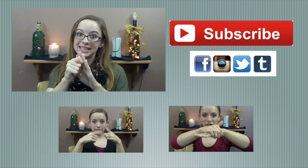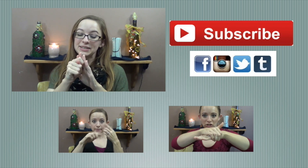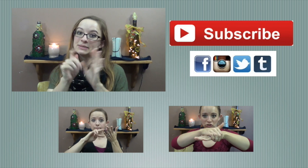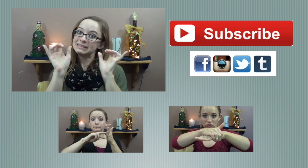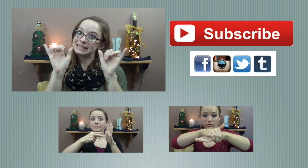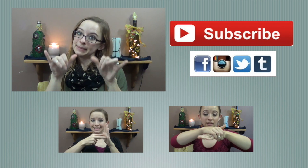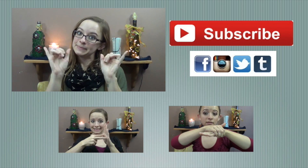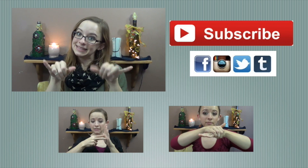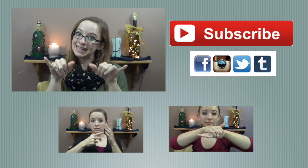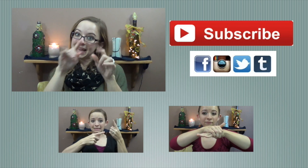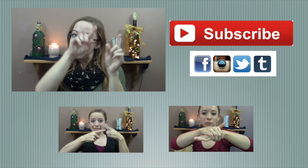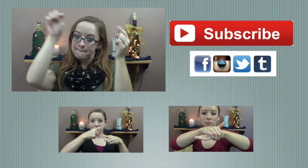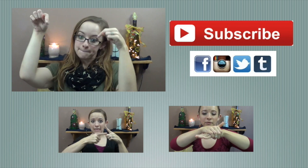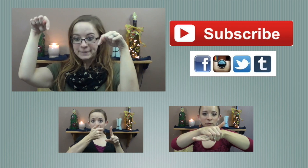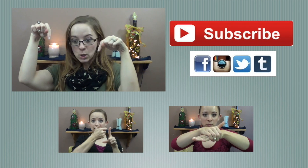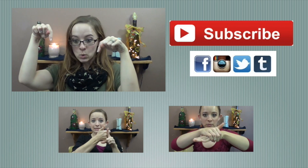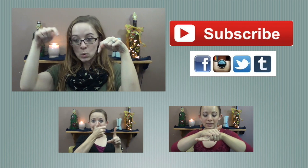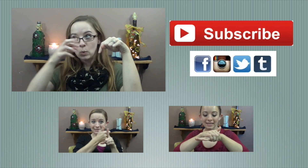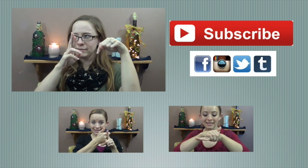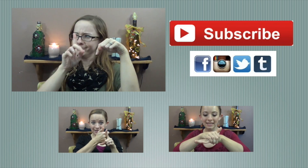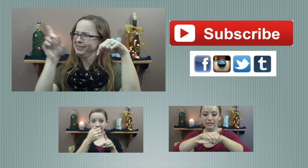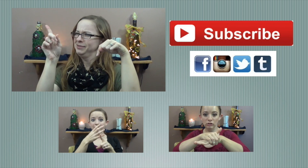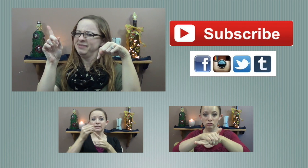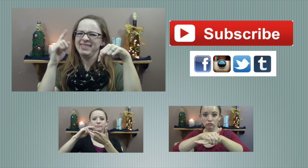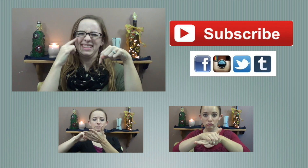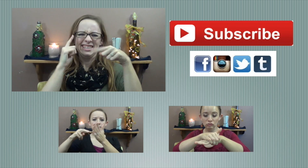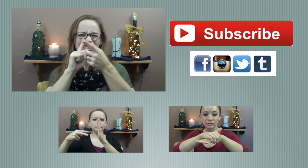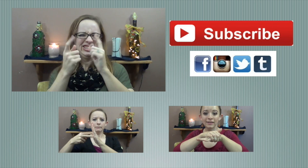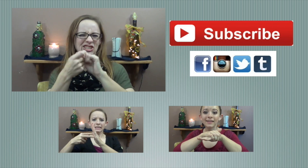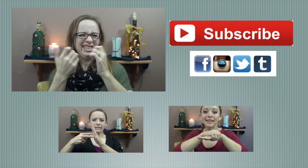I have 2 other videos as always. Down there, maybe over there...